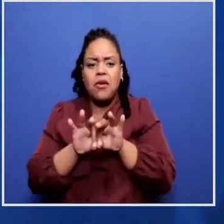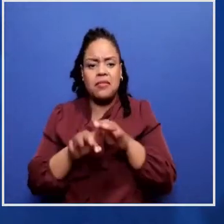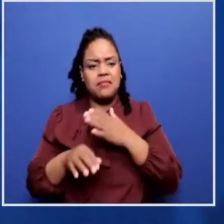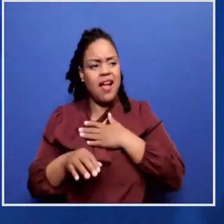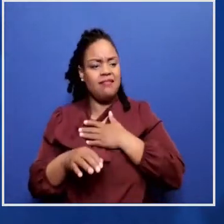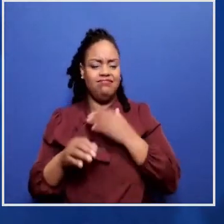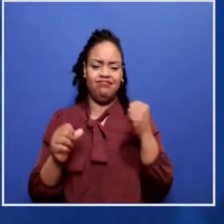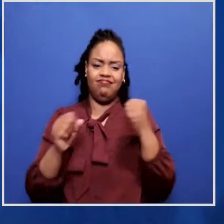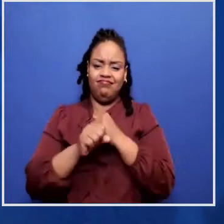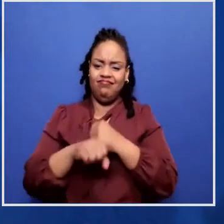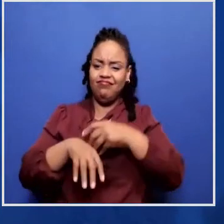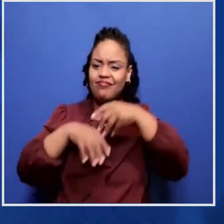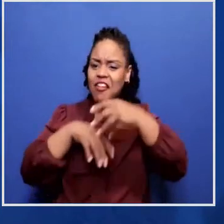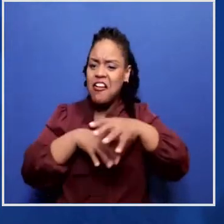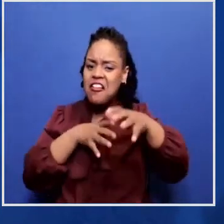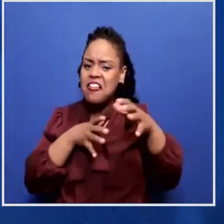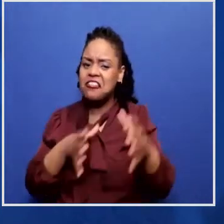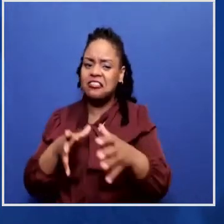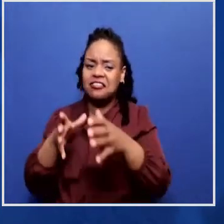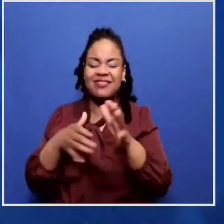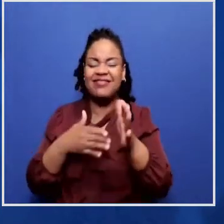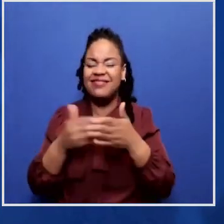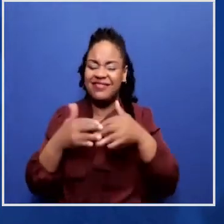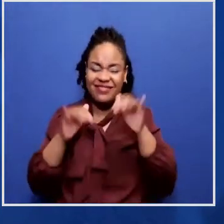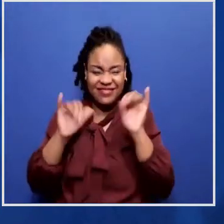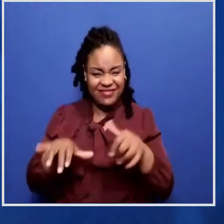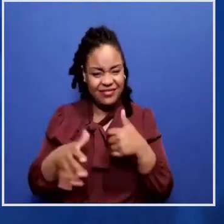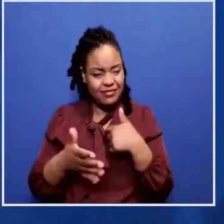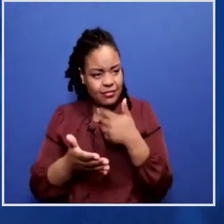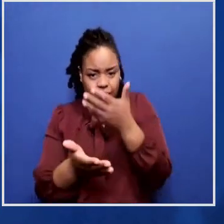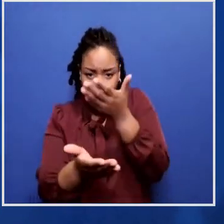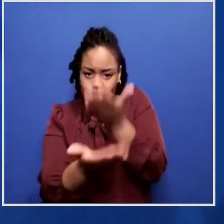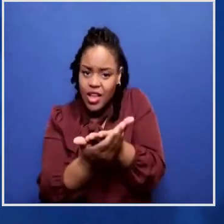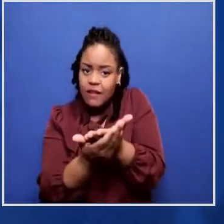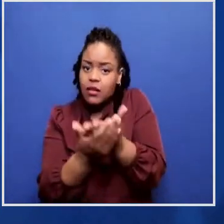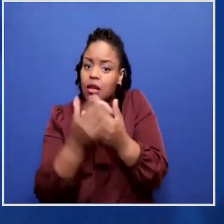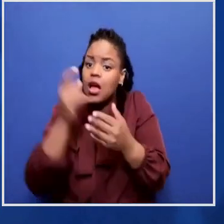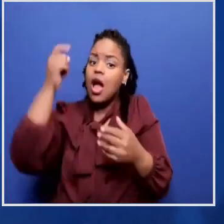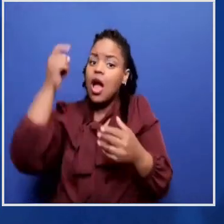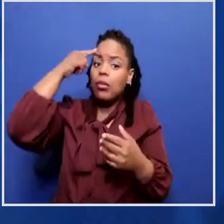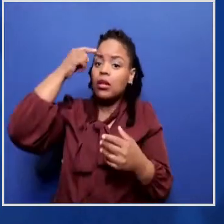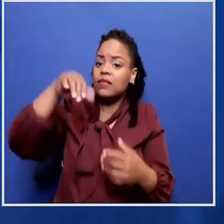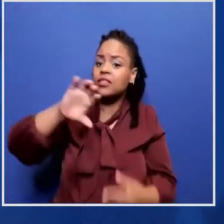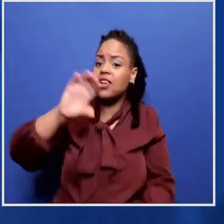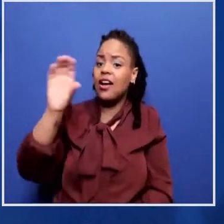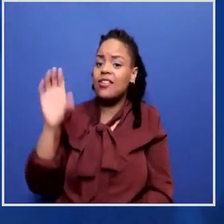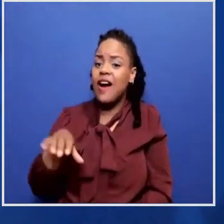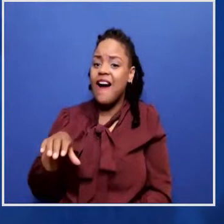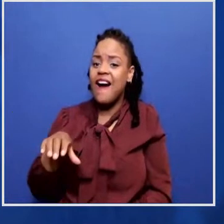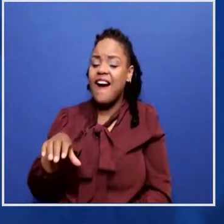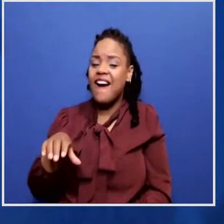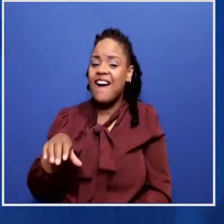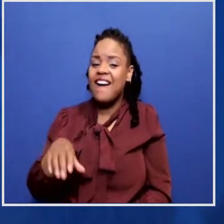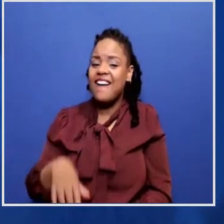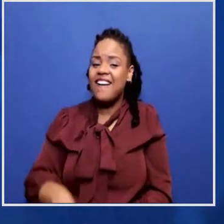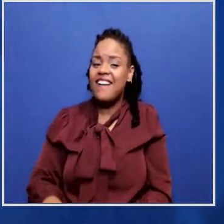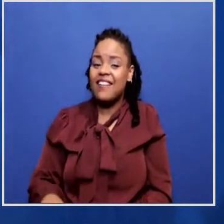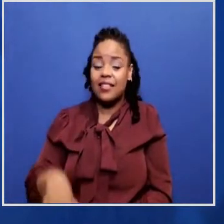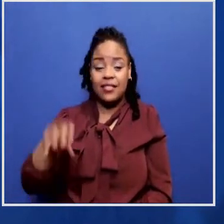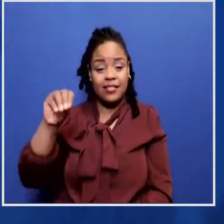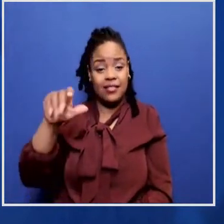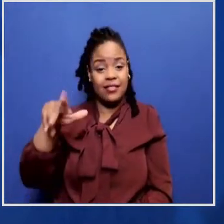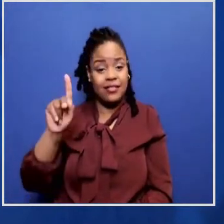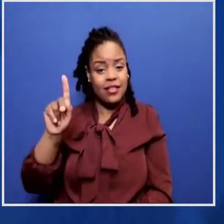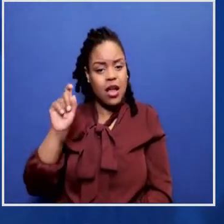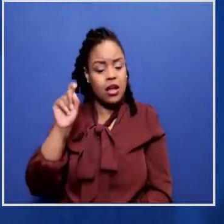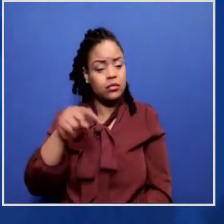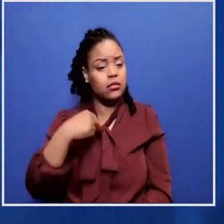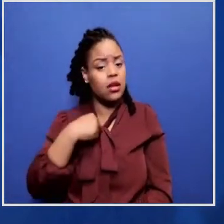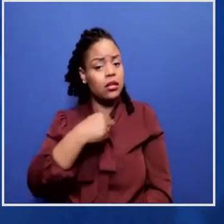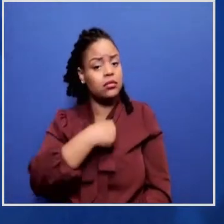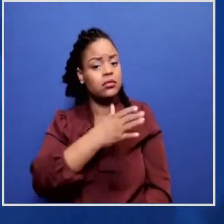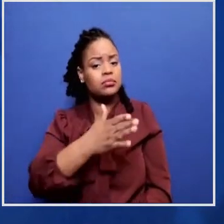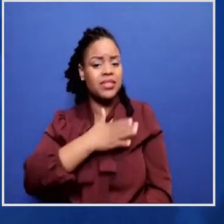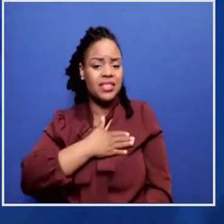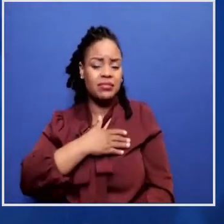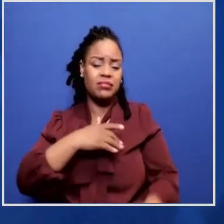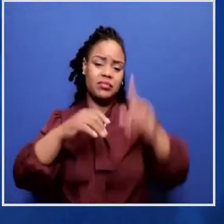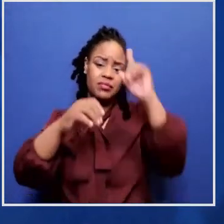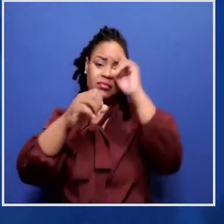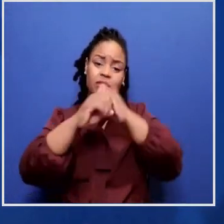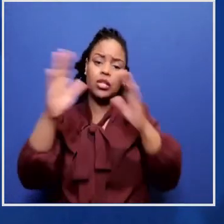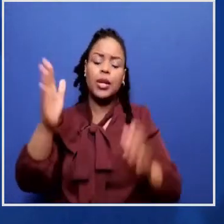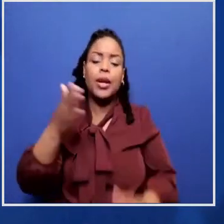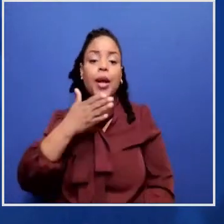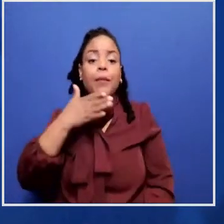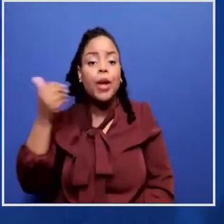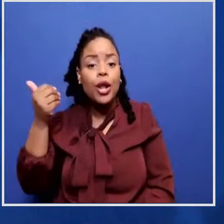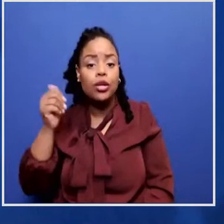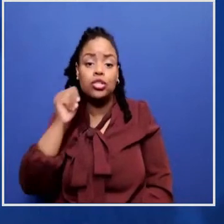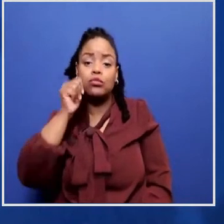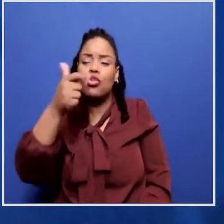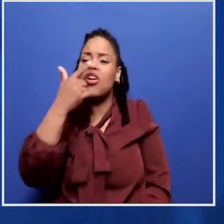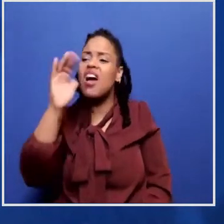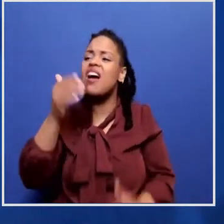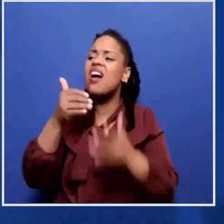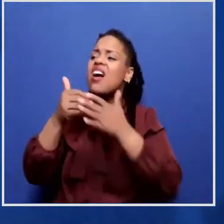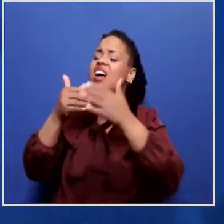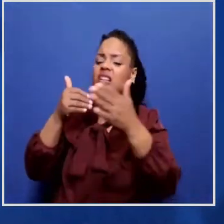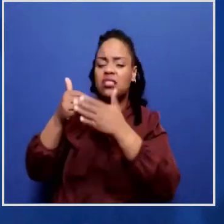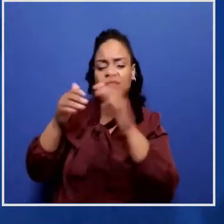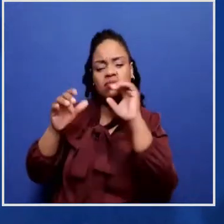THEY WERE UNWAVERING IN THEIR